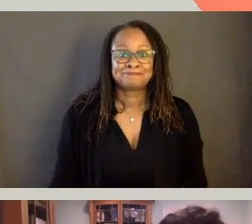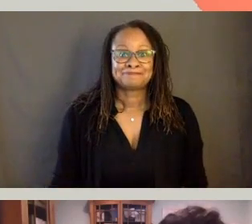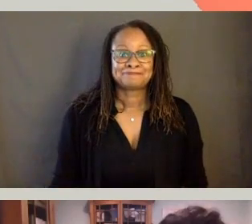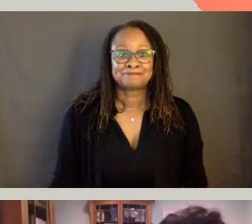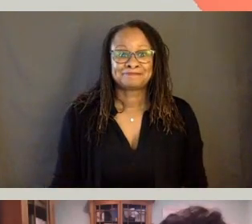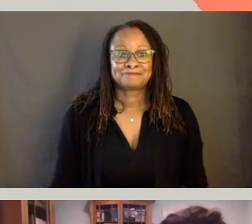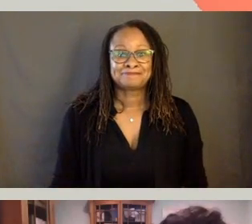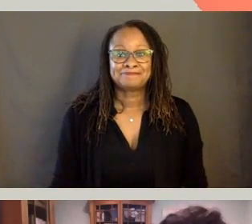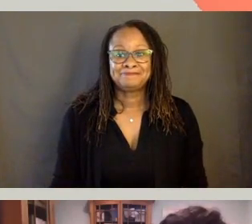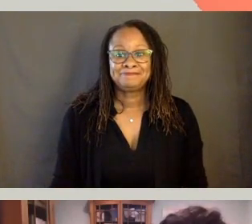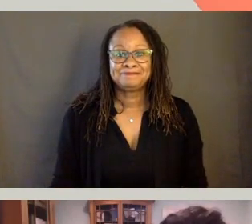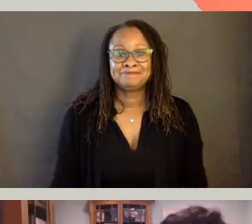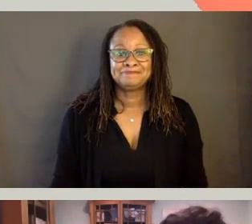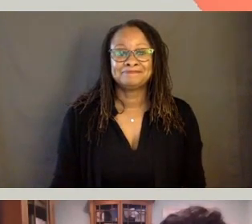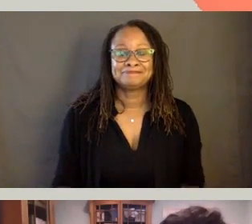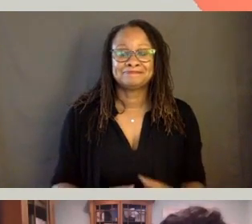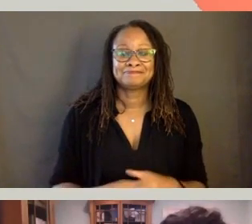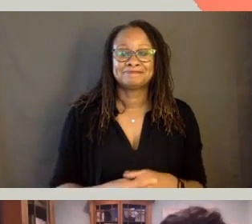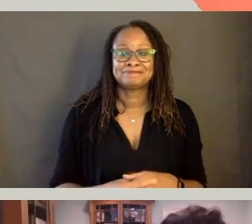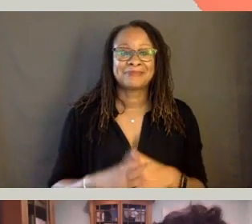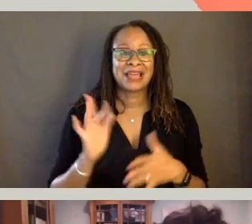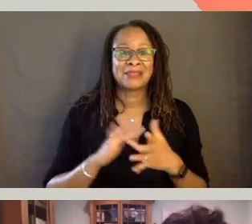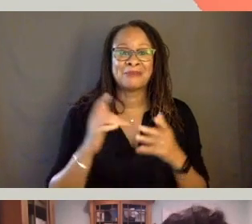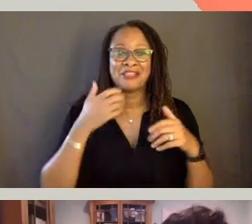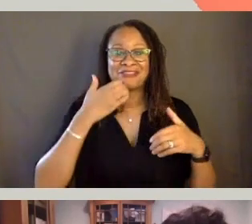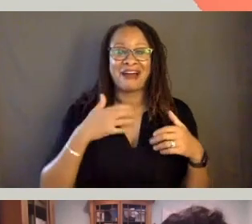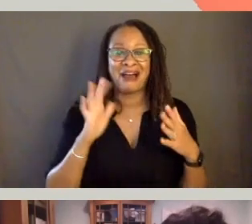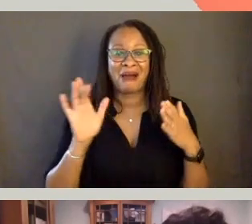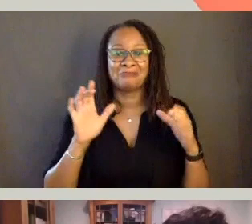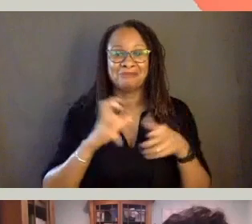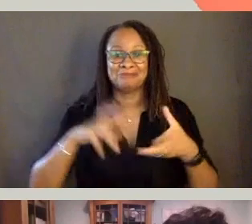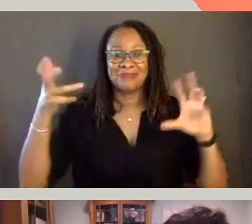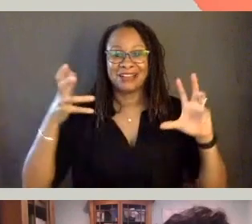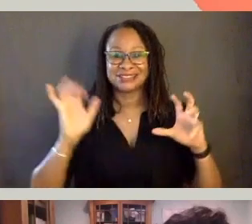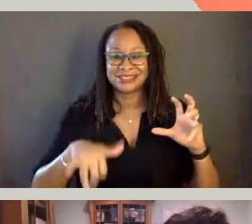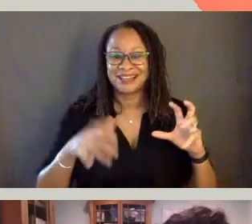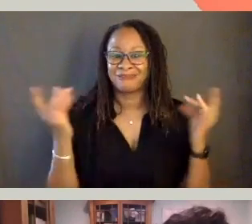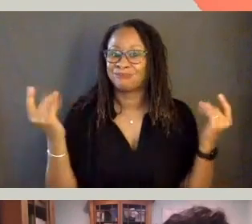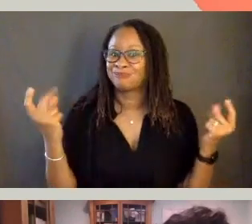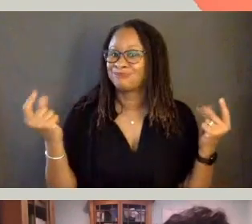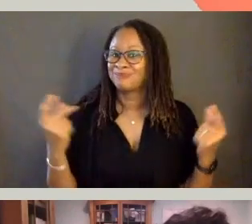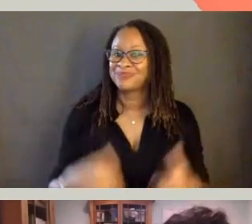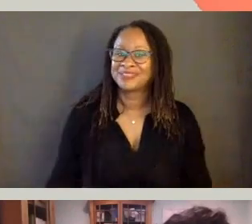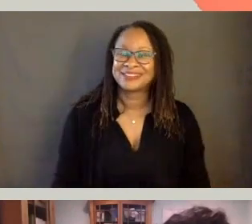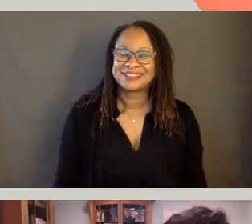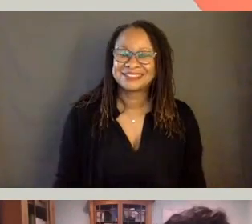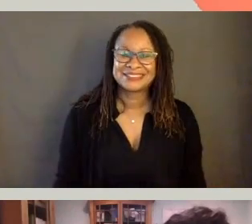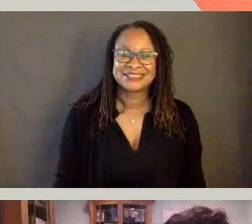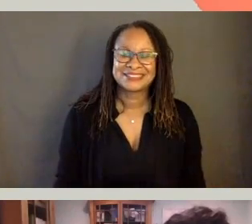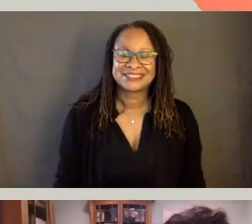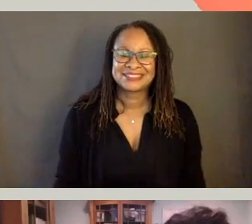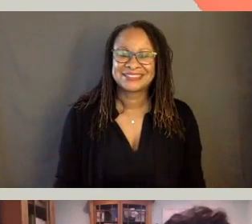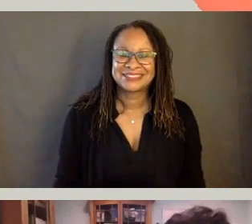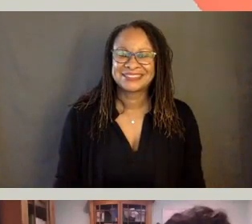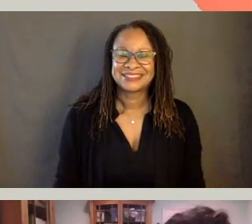Grace. in the middle of the hot mess. So, anyways, go ahead sorry.